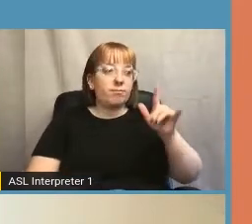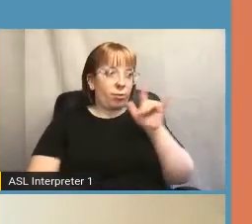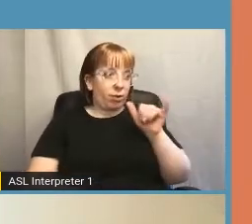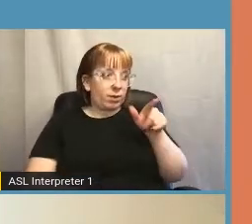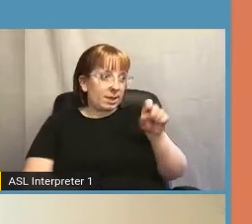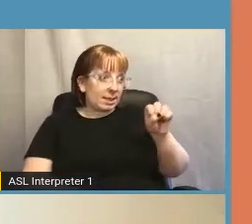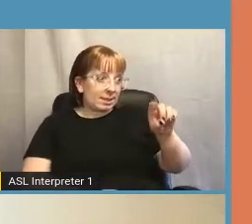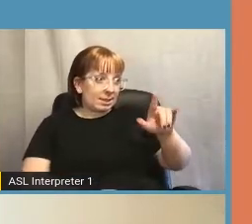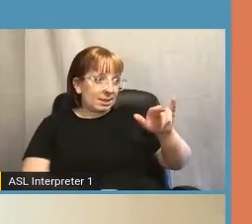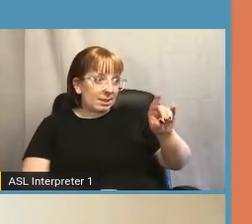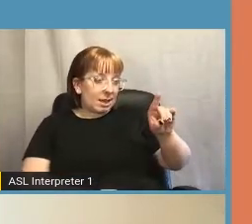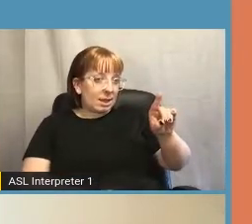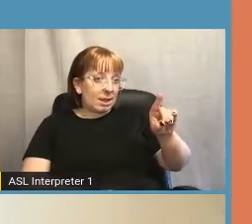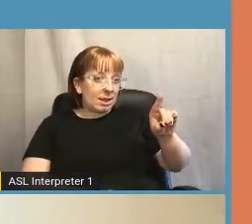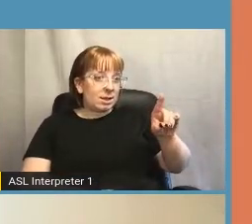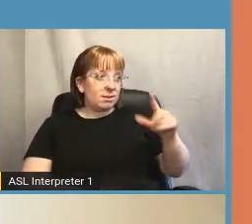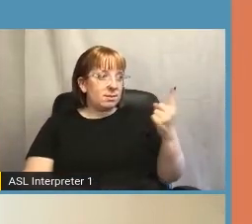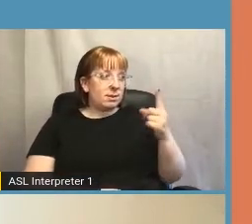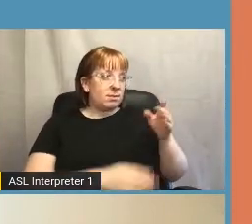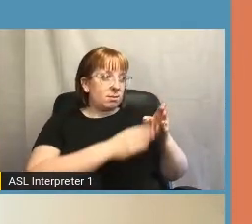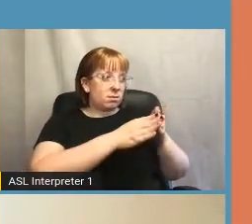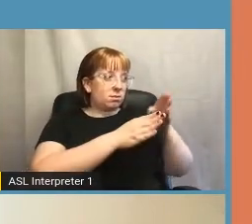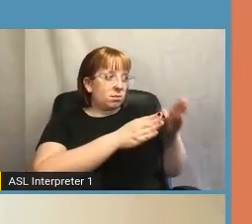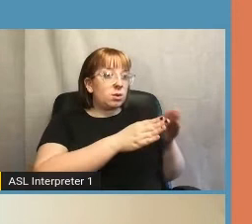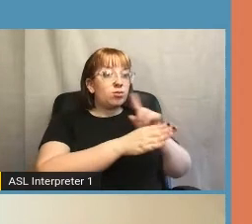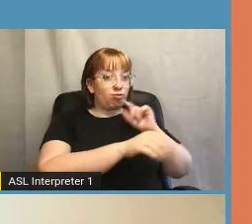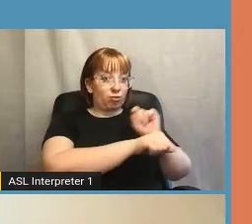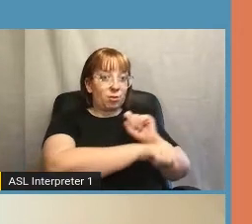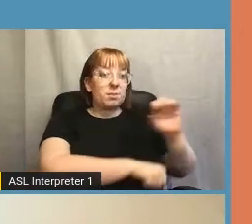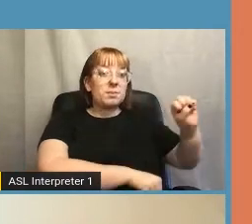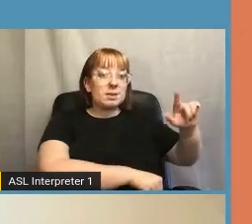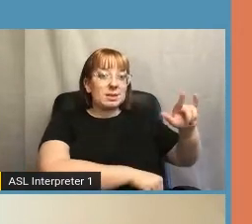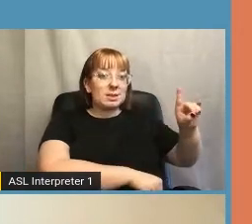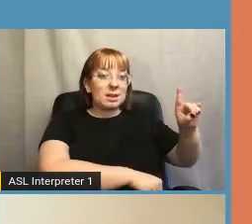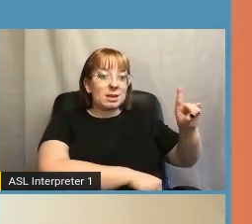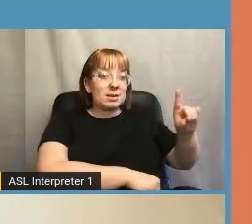something right next to it that is solid so if you wanted someone to say to build a bridge but